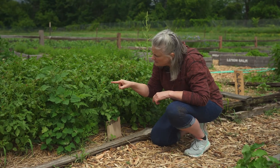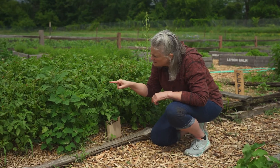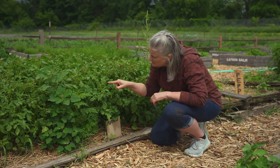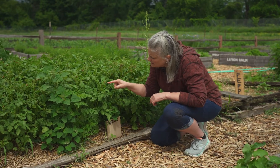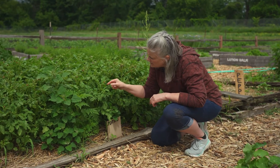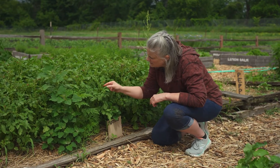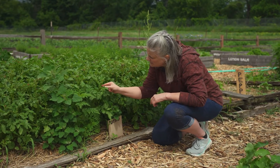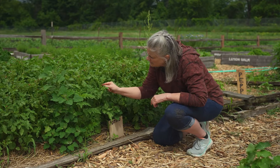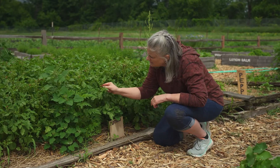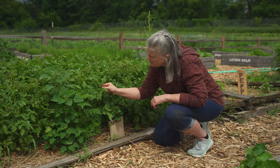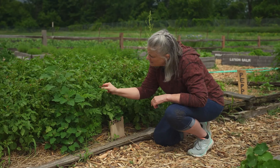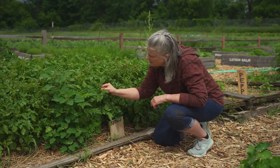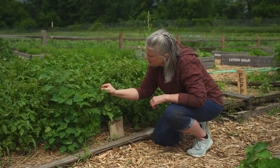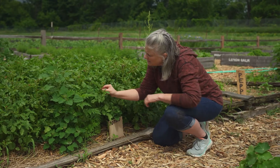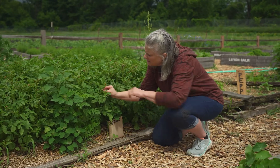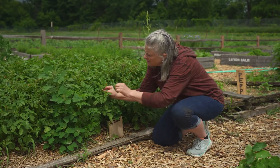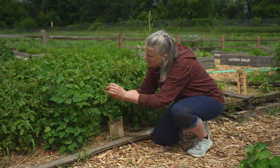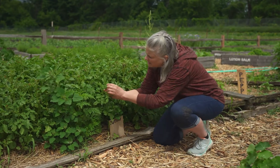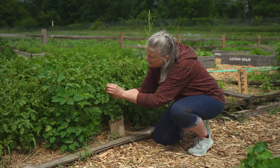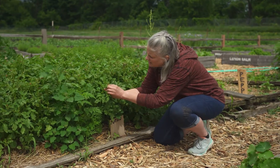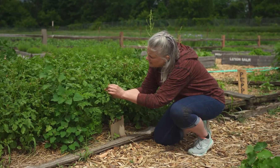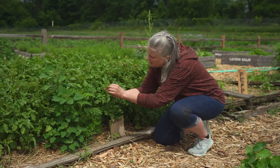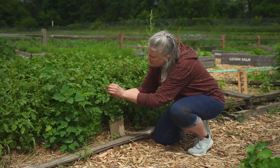Do you see these little orange things on the plants?